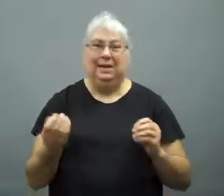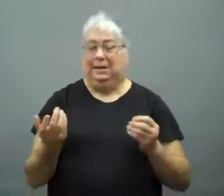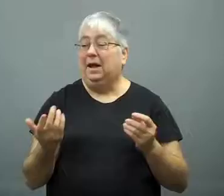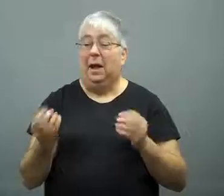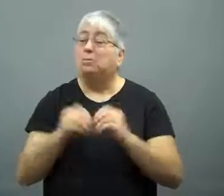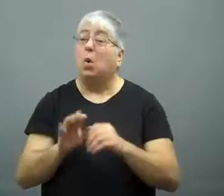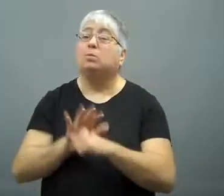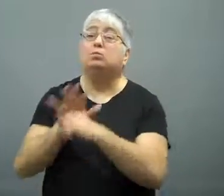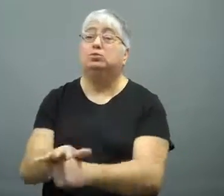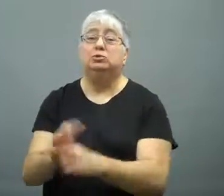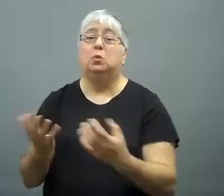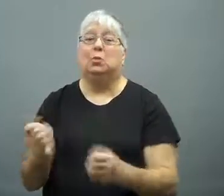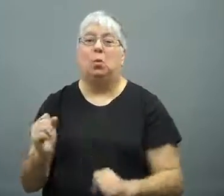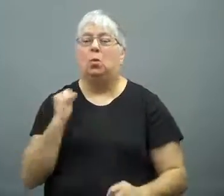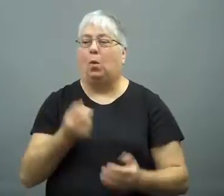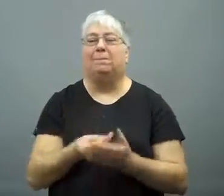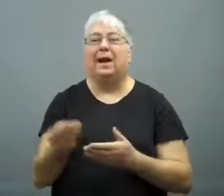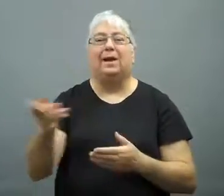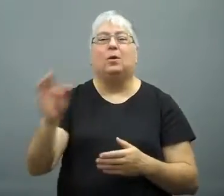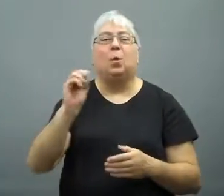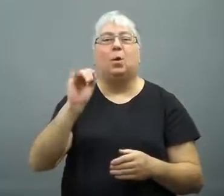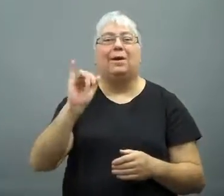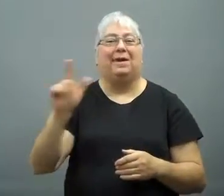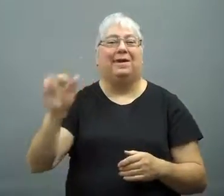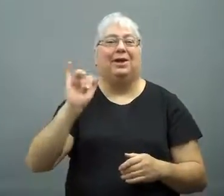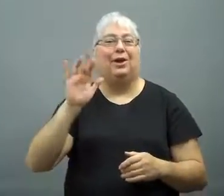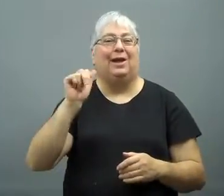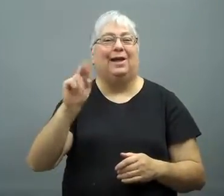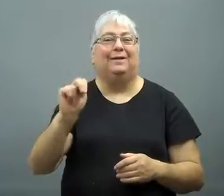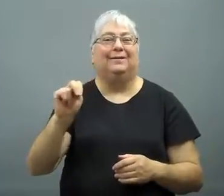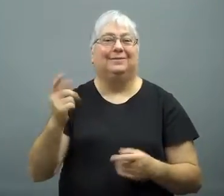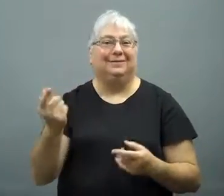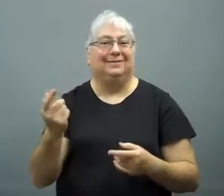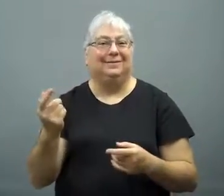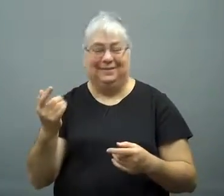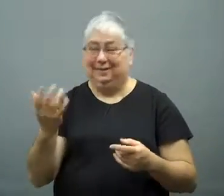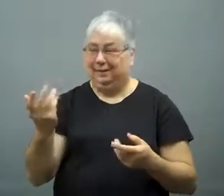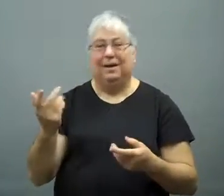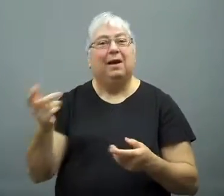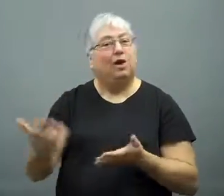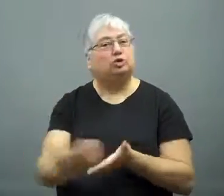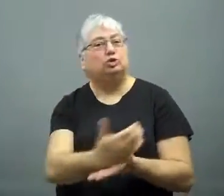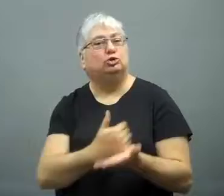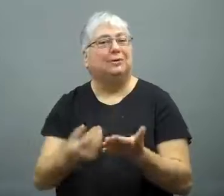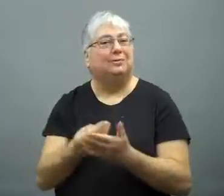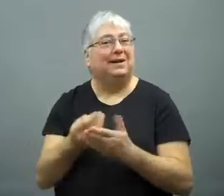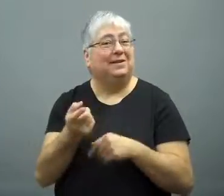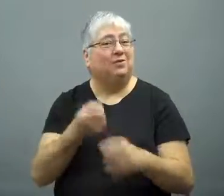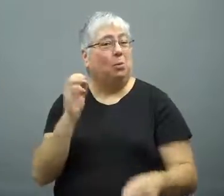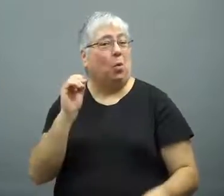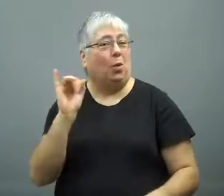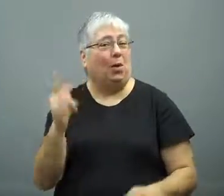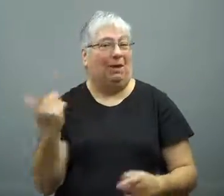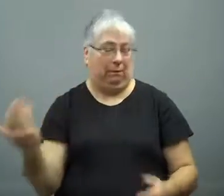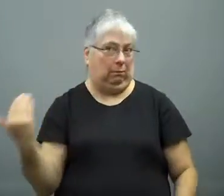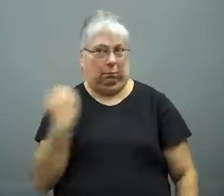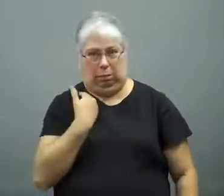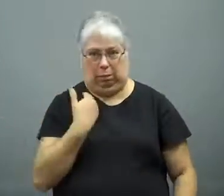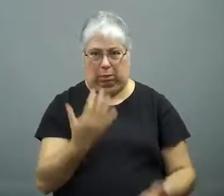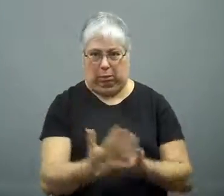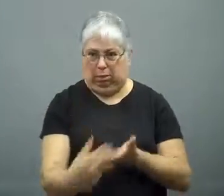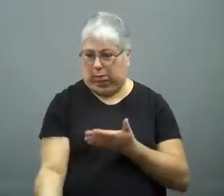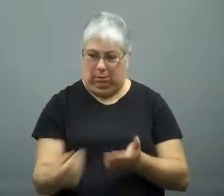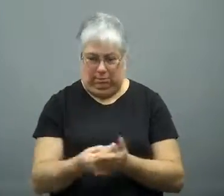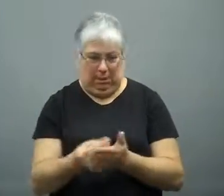More sanctions were added, and Iran was unable to sell its oil.